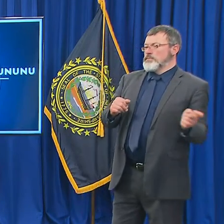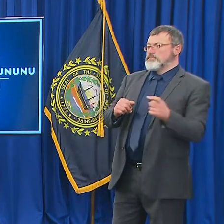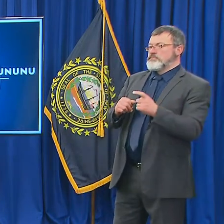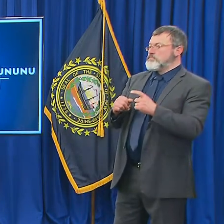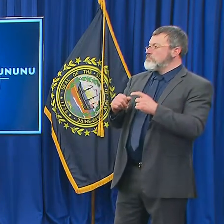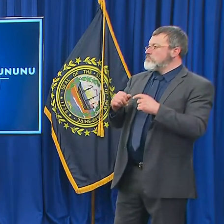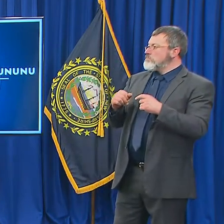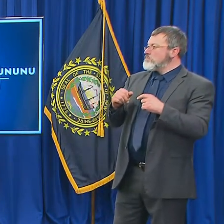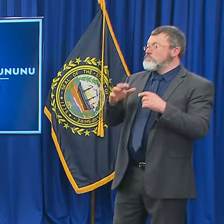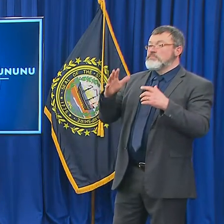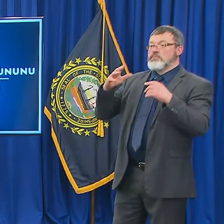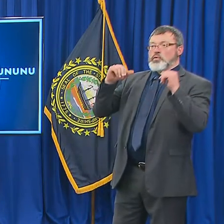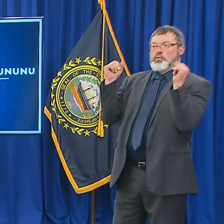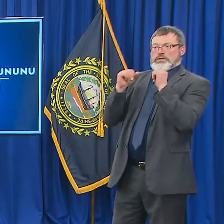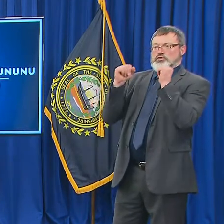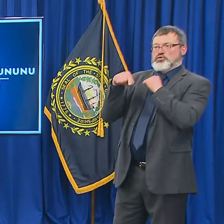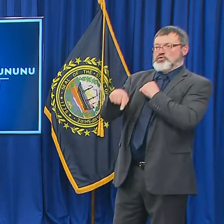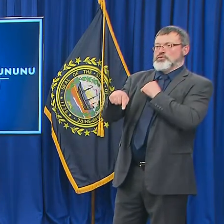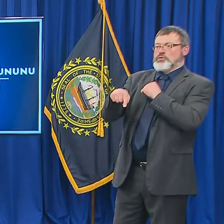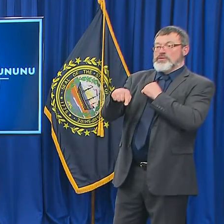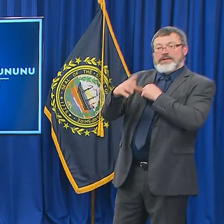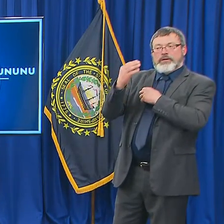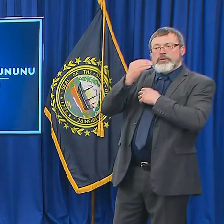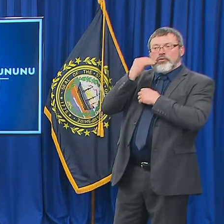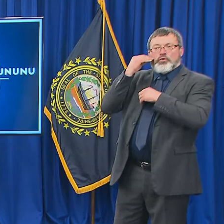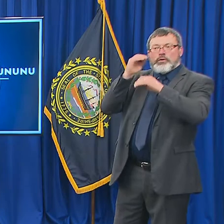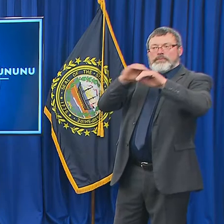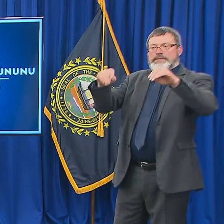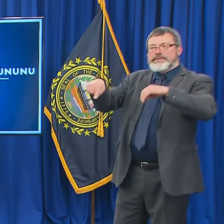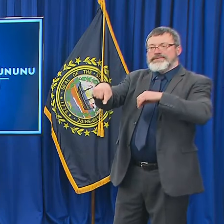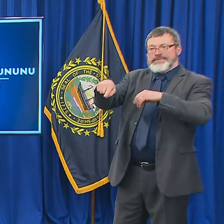I think we had almost two dozen individuals we helped place